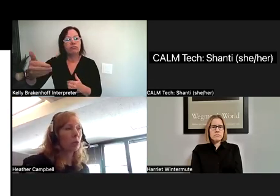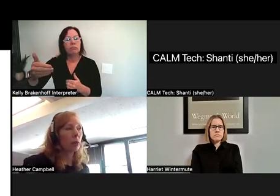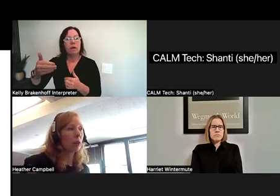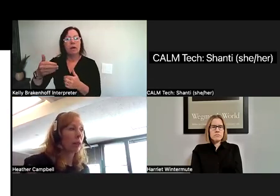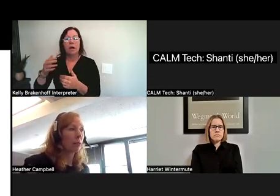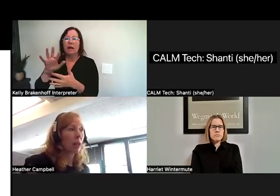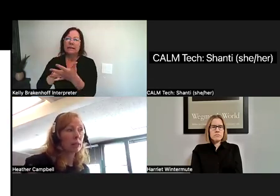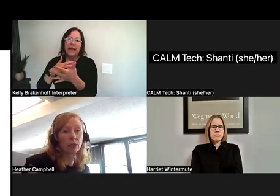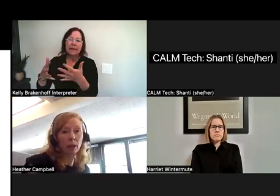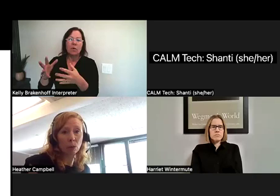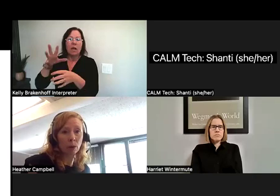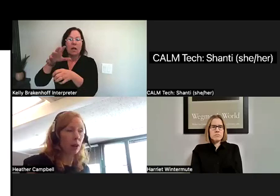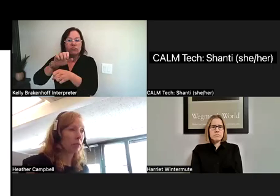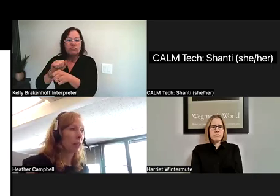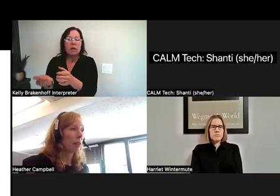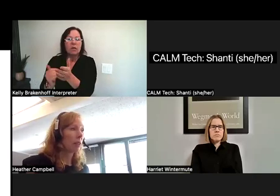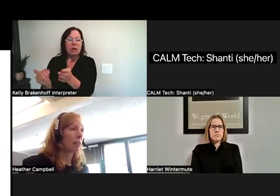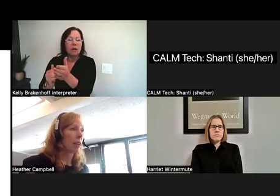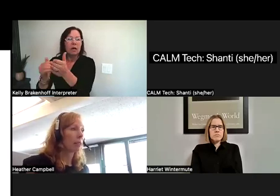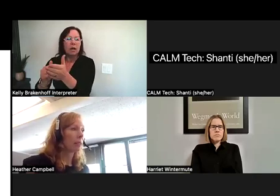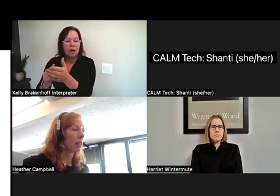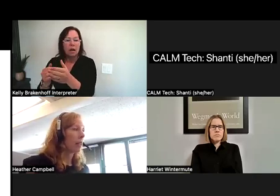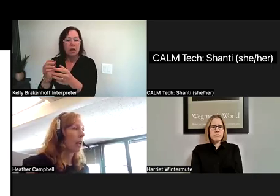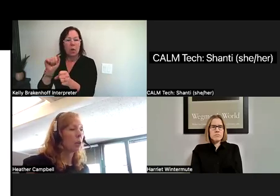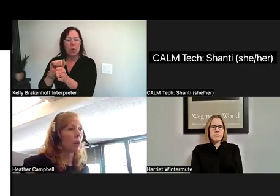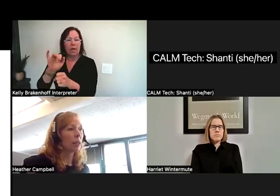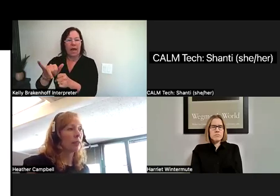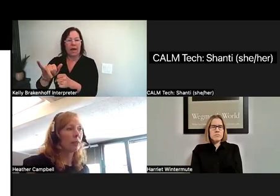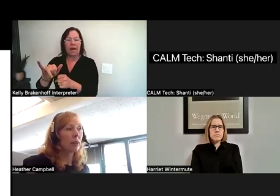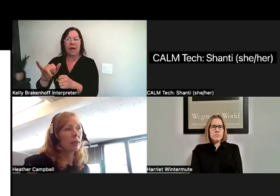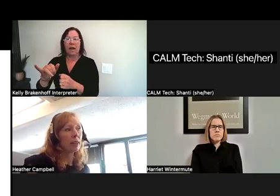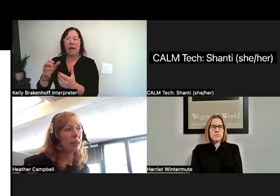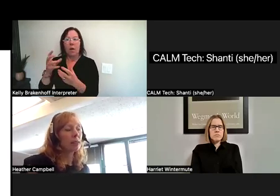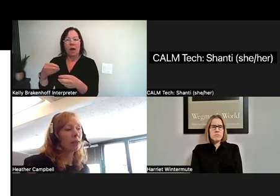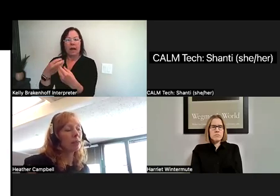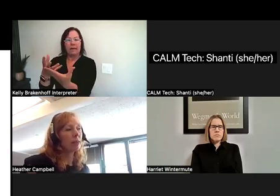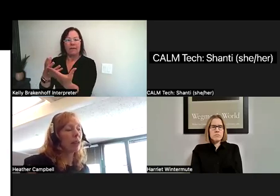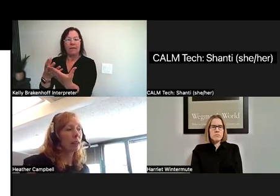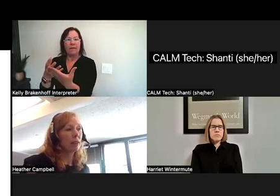recurring Brocks of time to complete these tasks and you want to give these activities